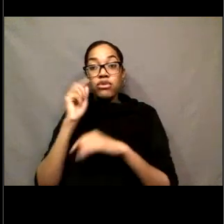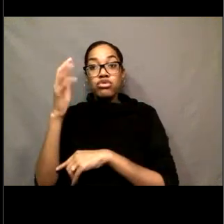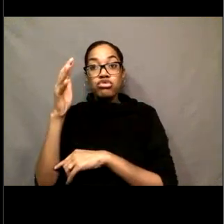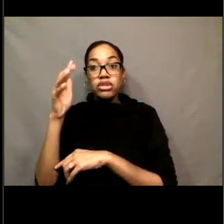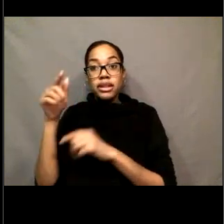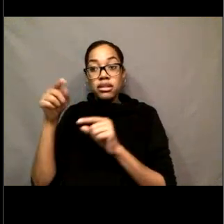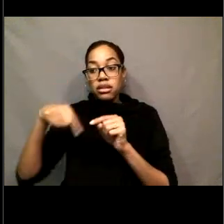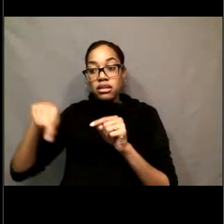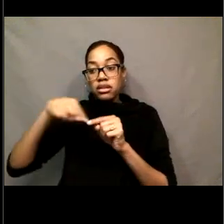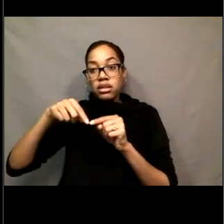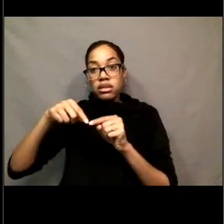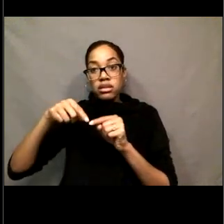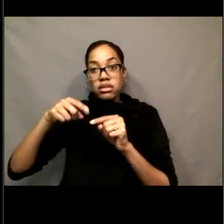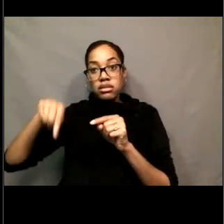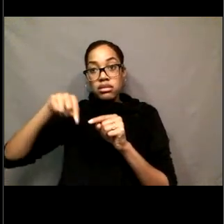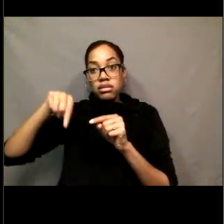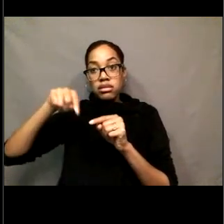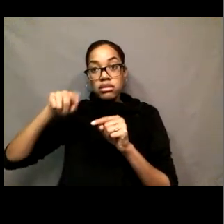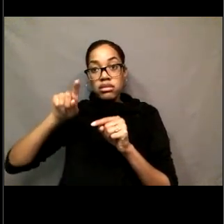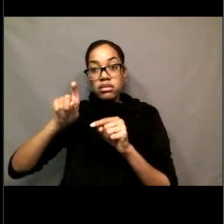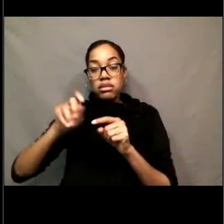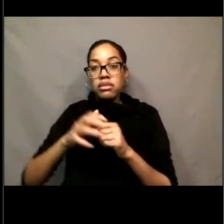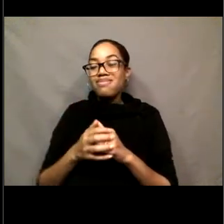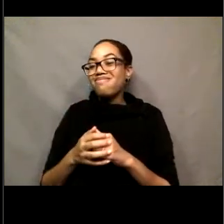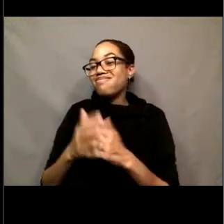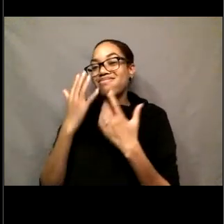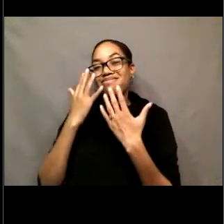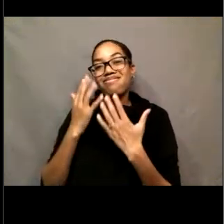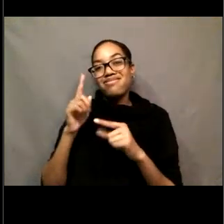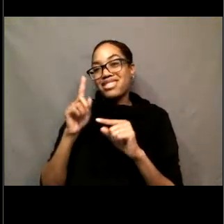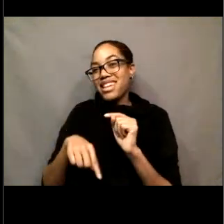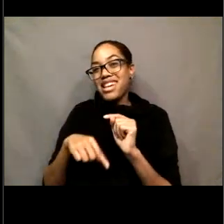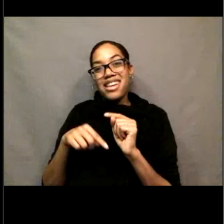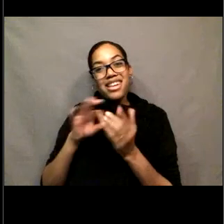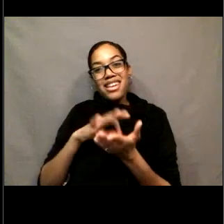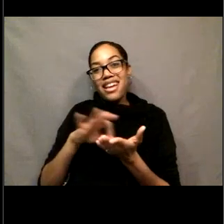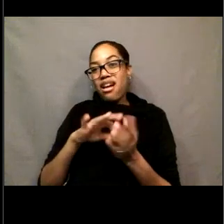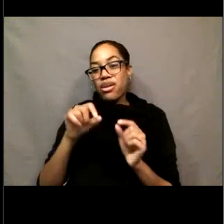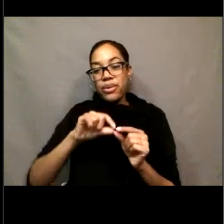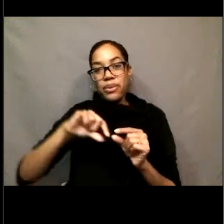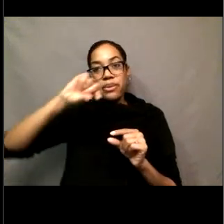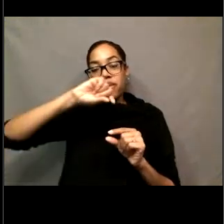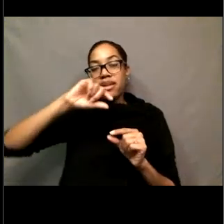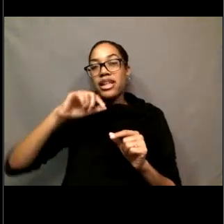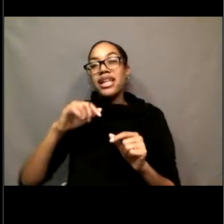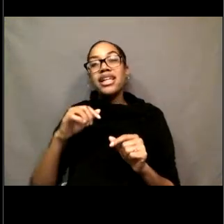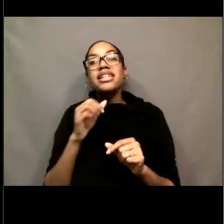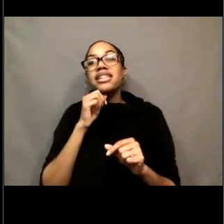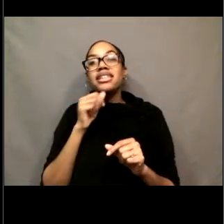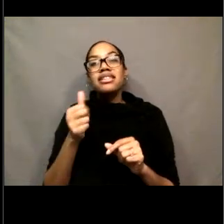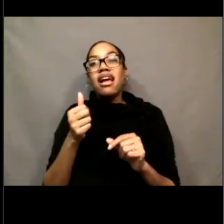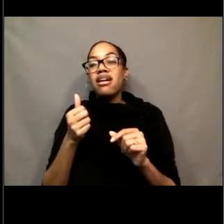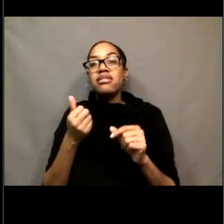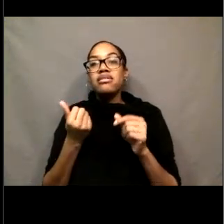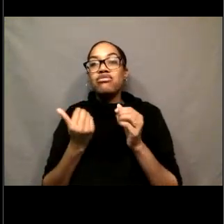Unfortunately you can't. And that's because it isn't as regular as a tree.